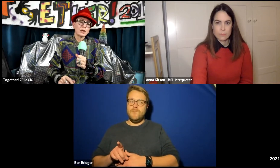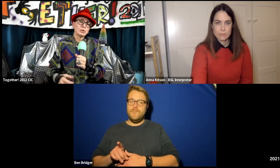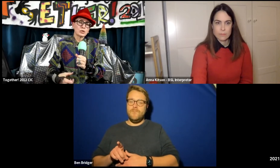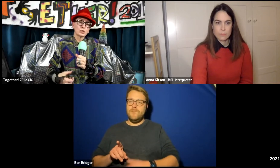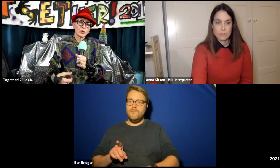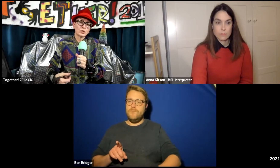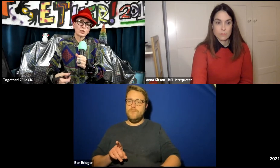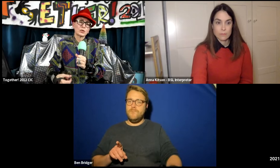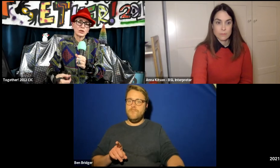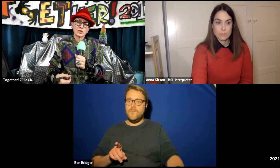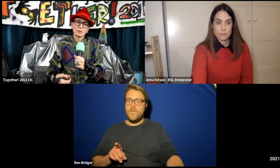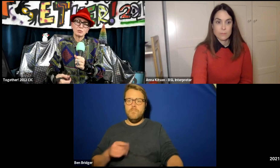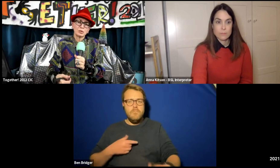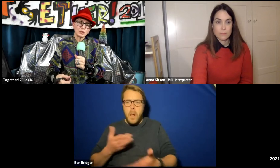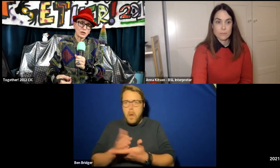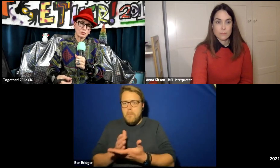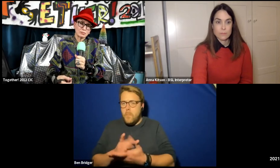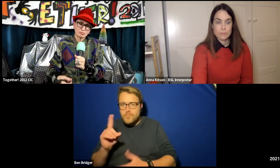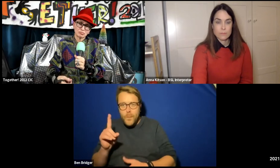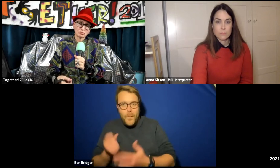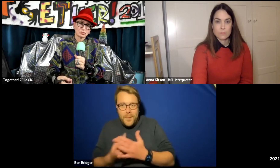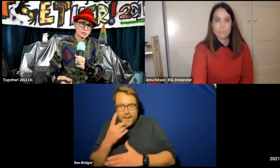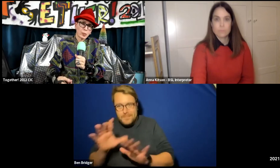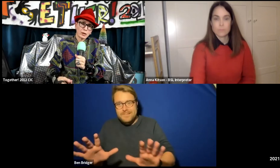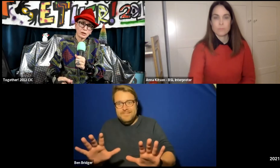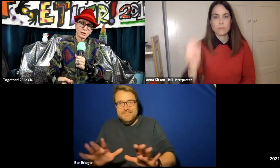not sure what is going to happen, but